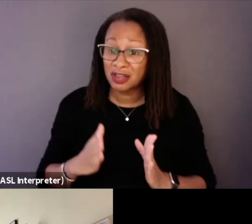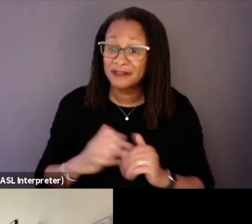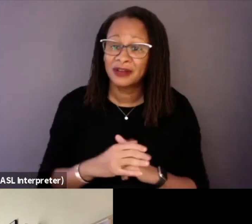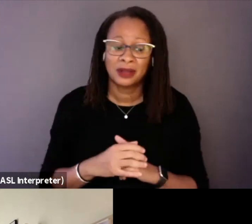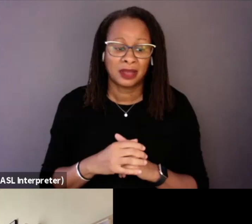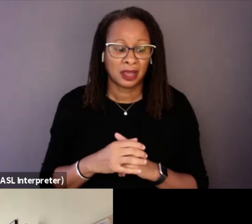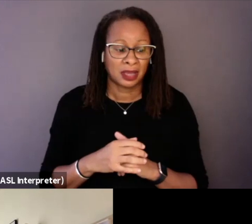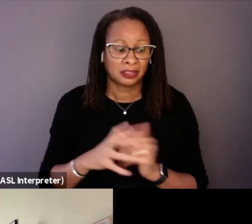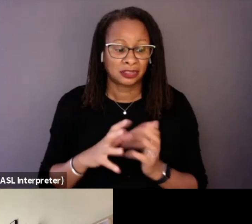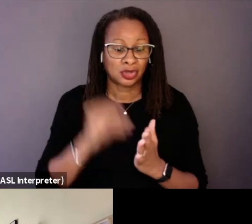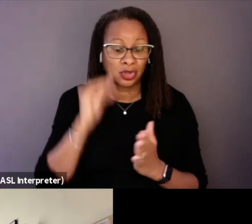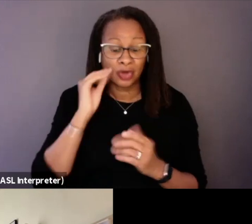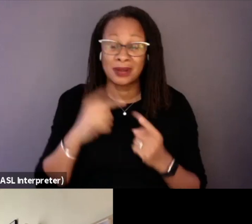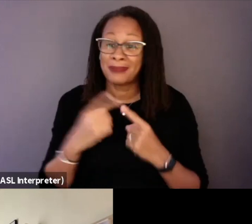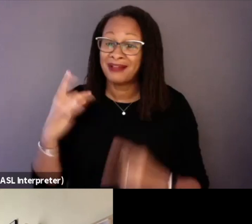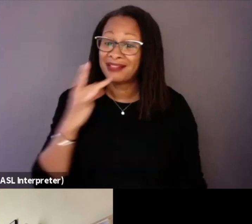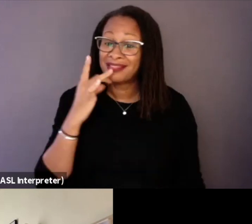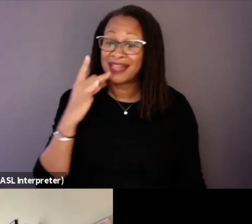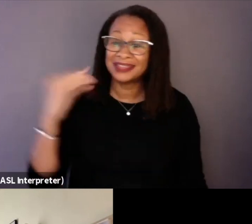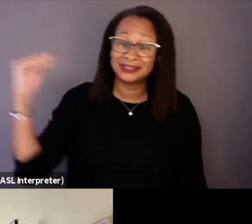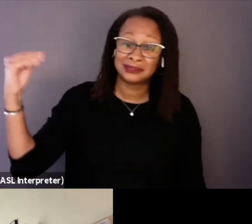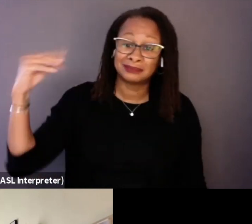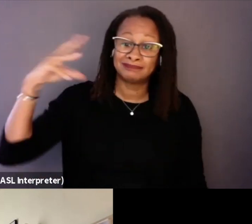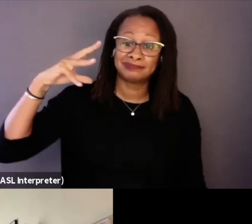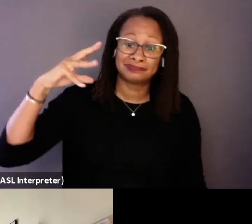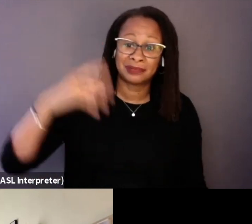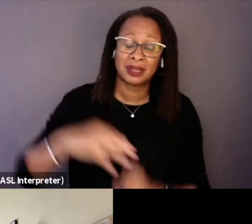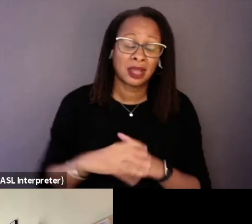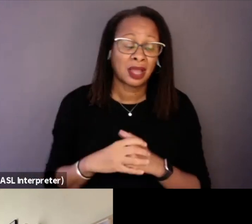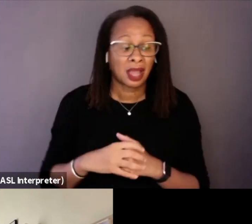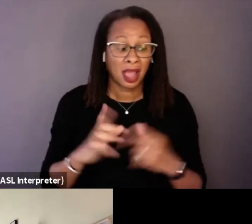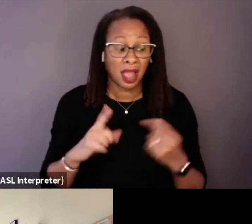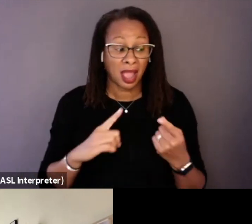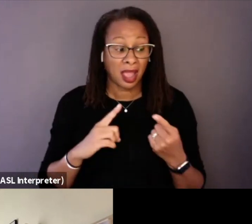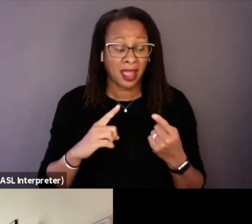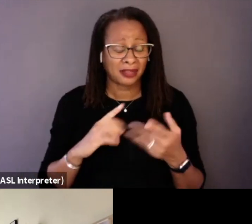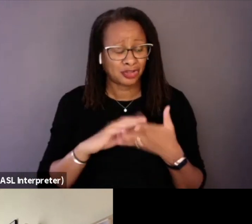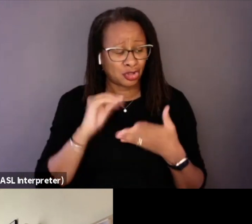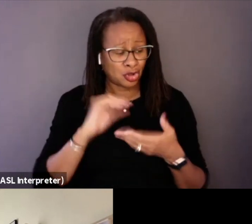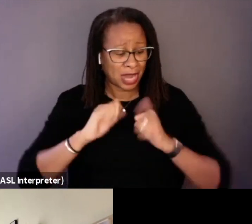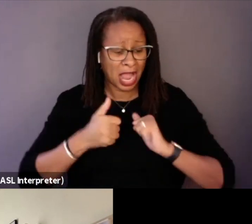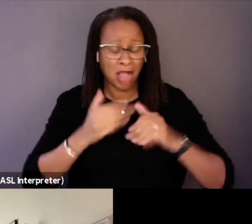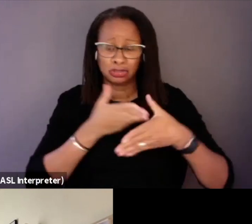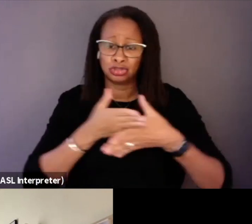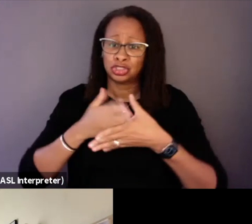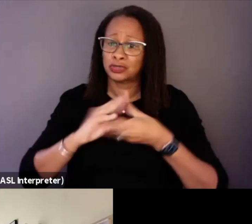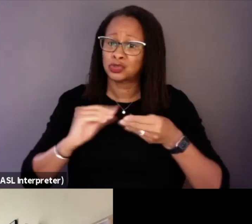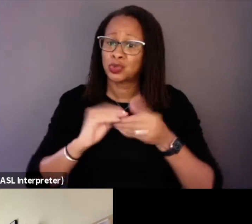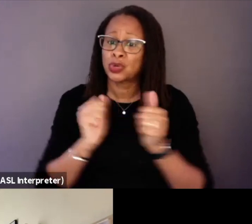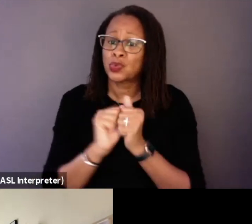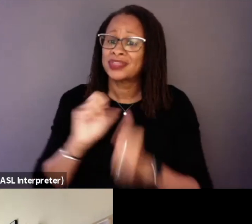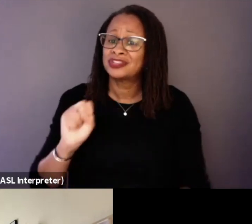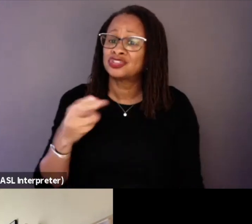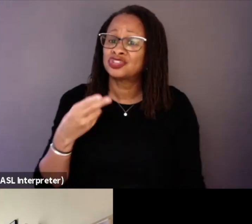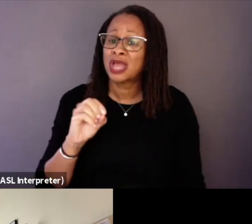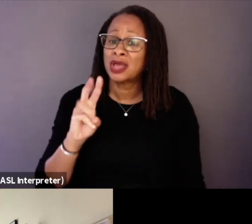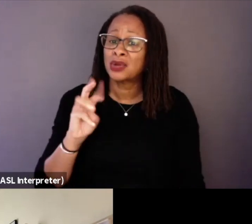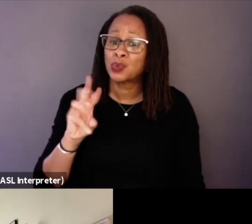to learn about how do you tell a story with these shadows, what does this mean to you?